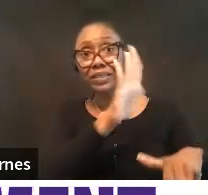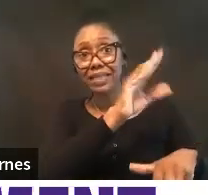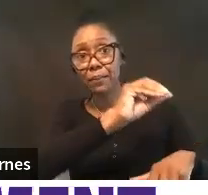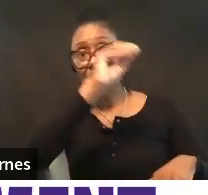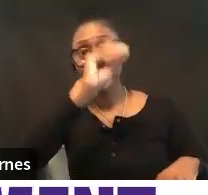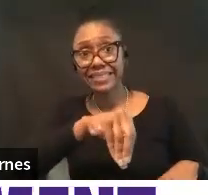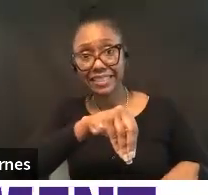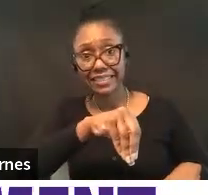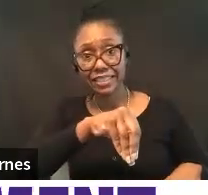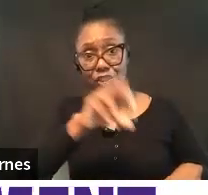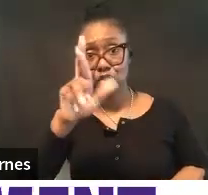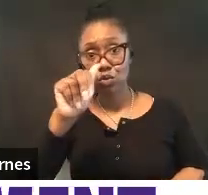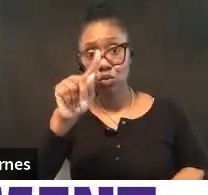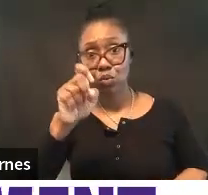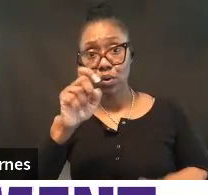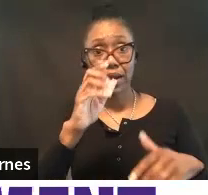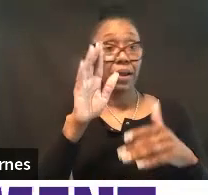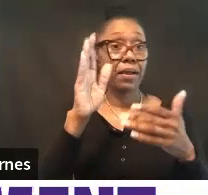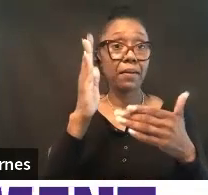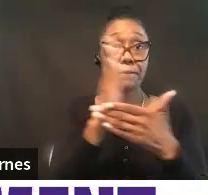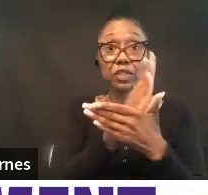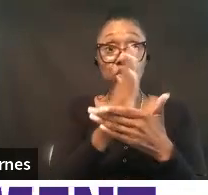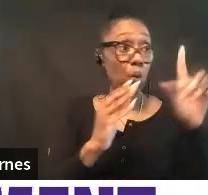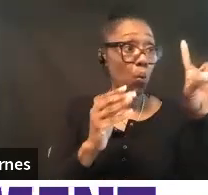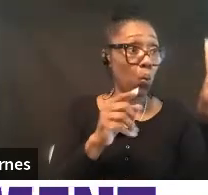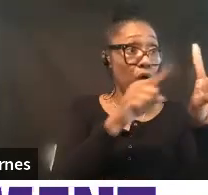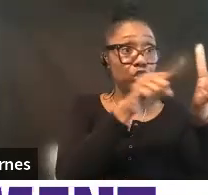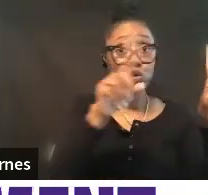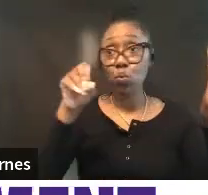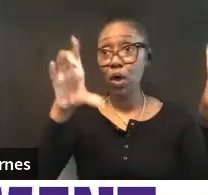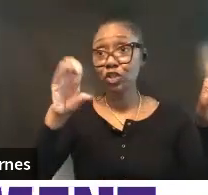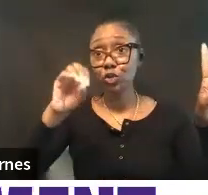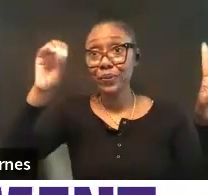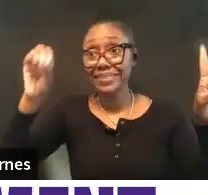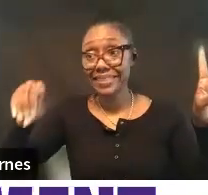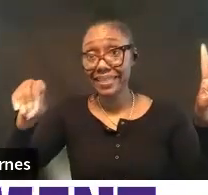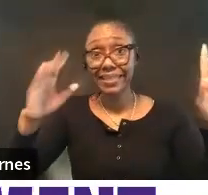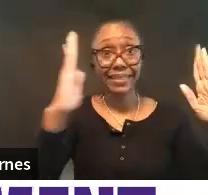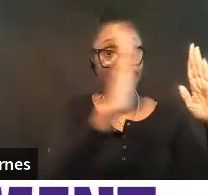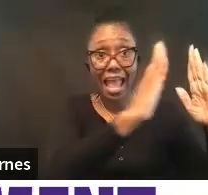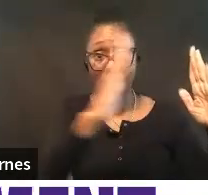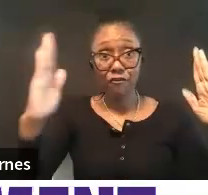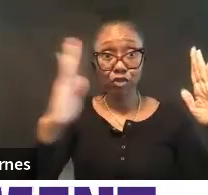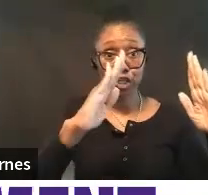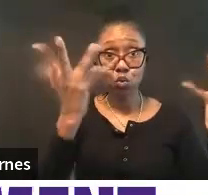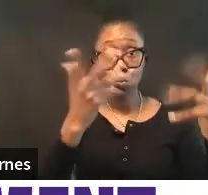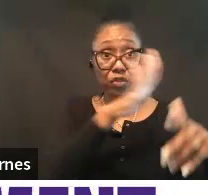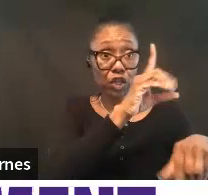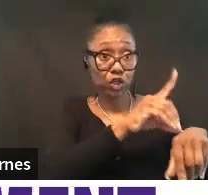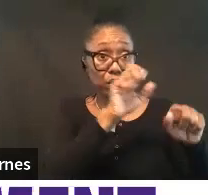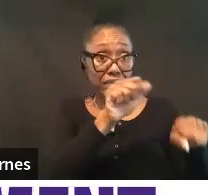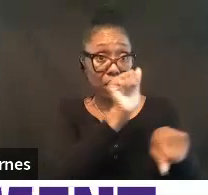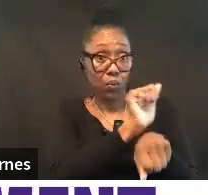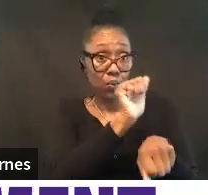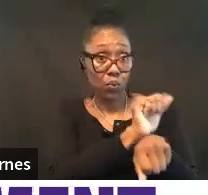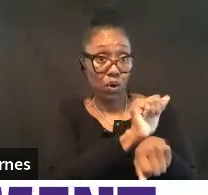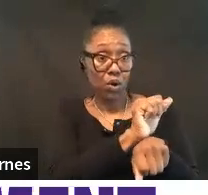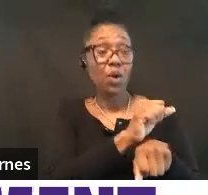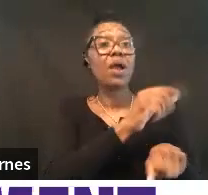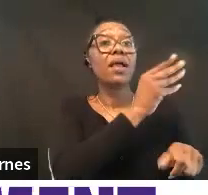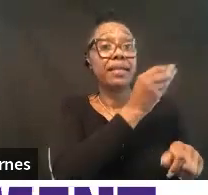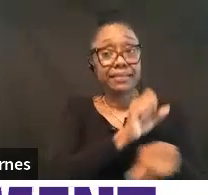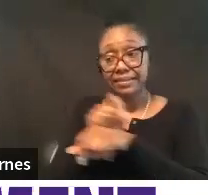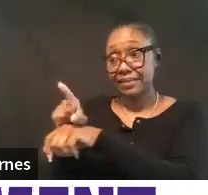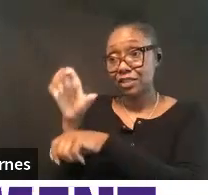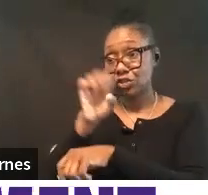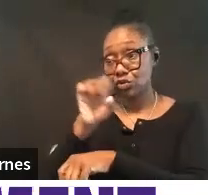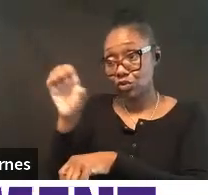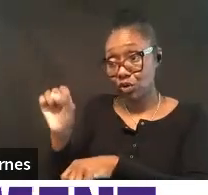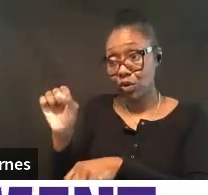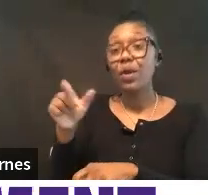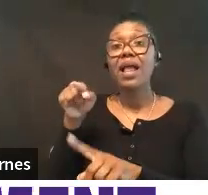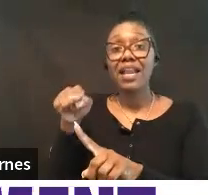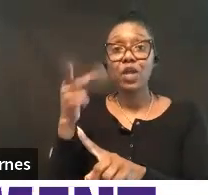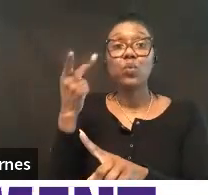You know, between one and 100% and Mark, what kind of accommodations they're providing.